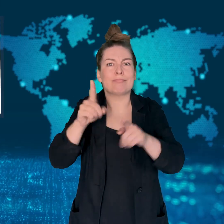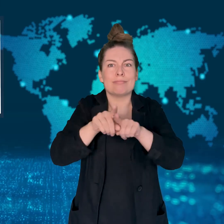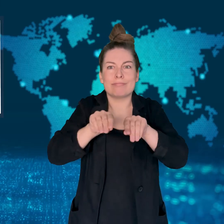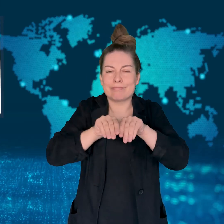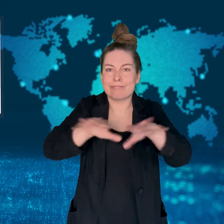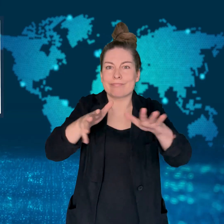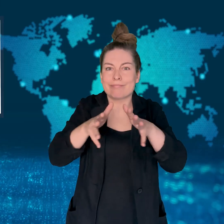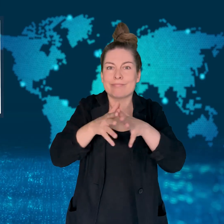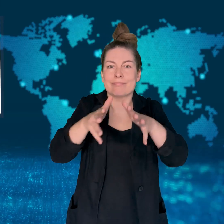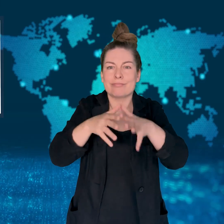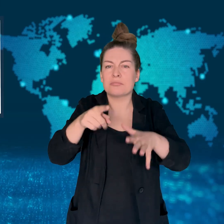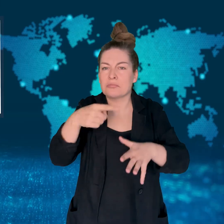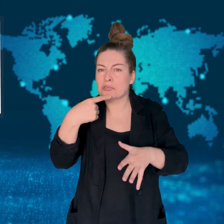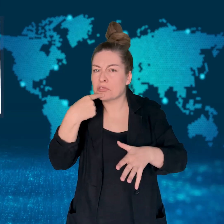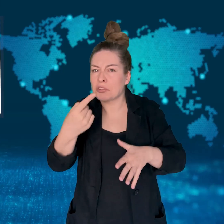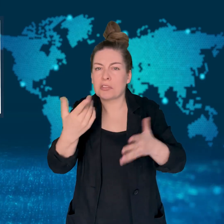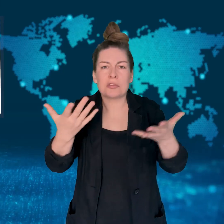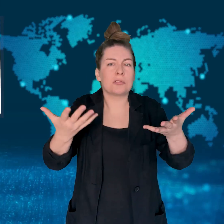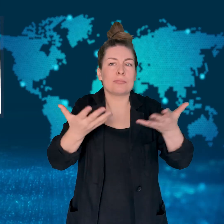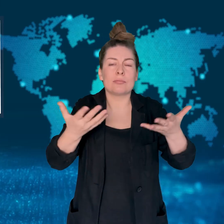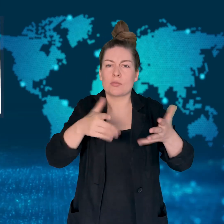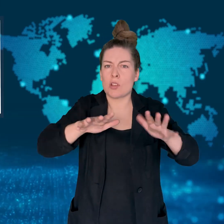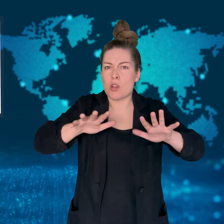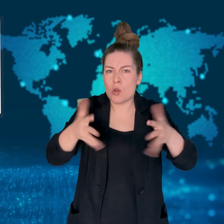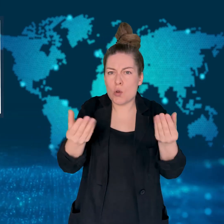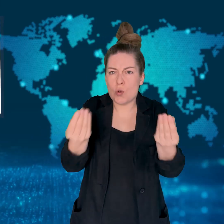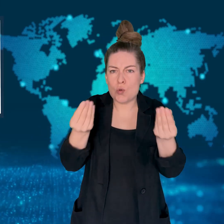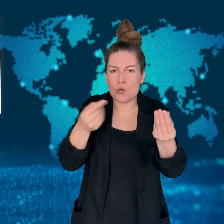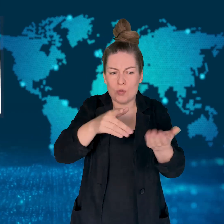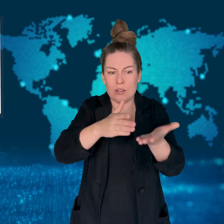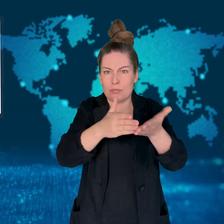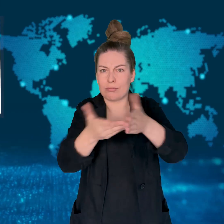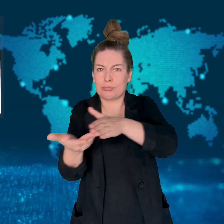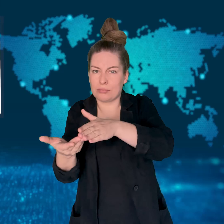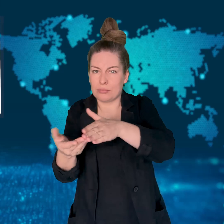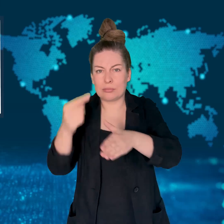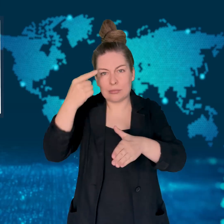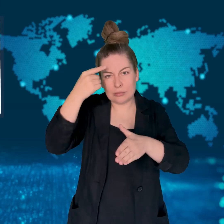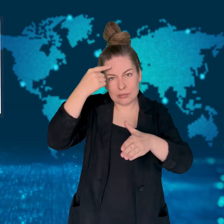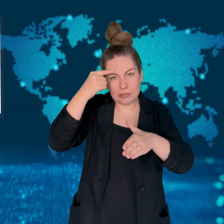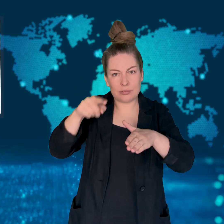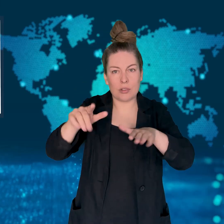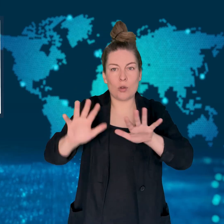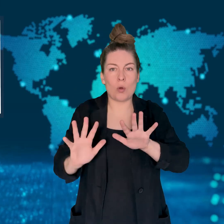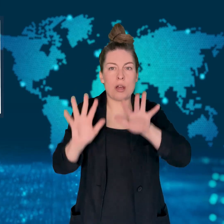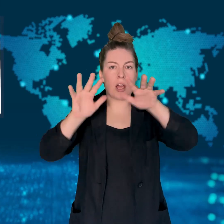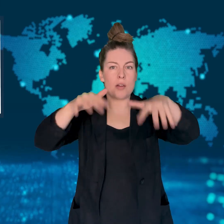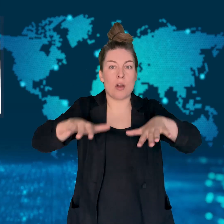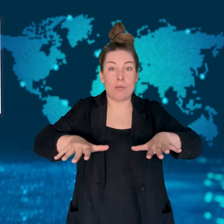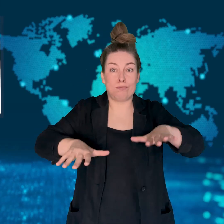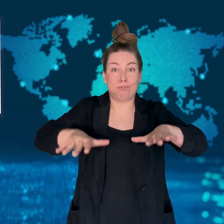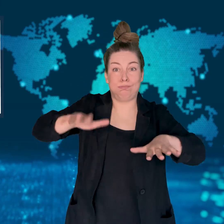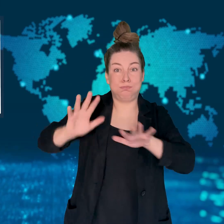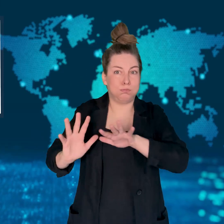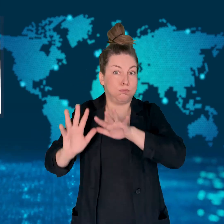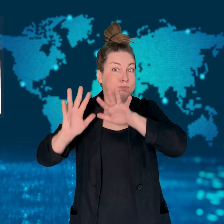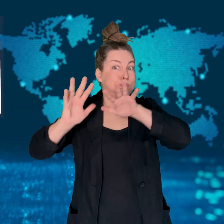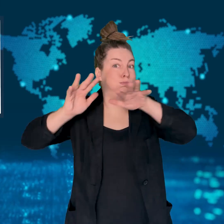The sources of the pictures have not yet been verified.